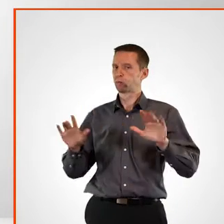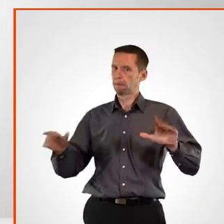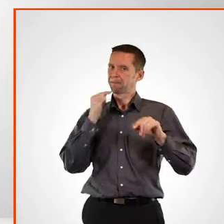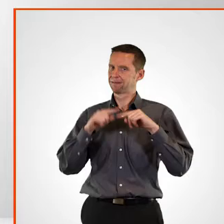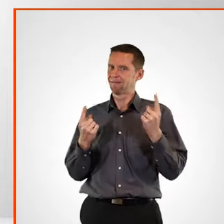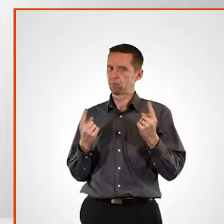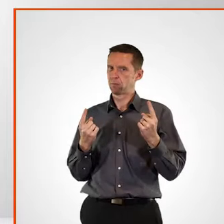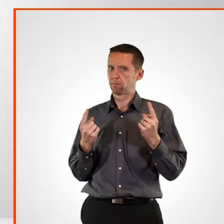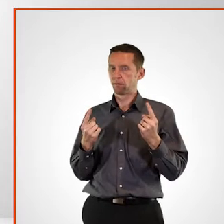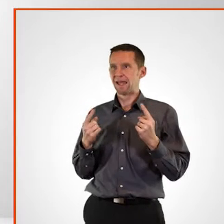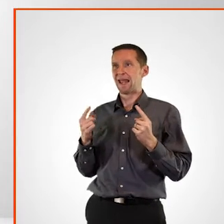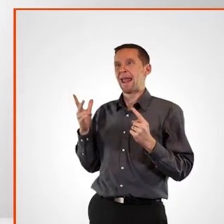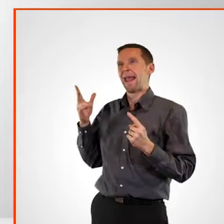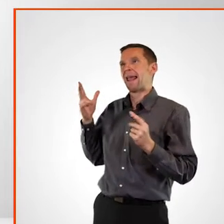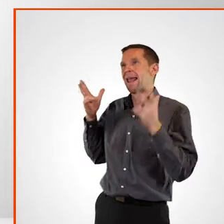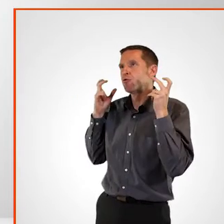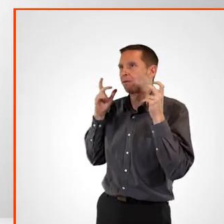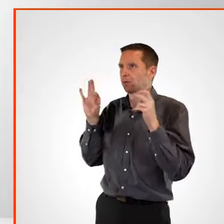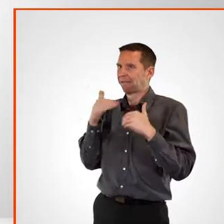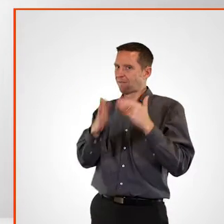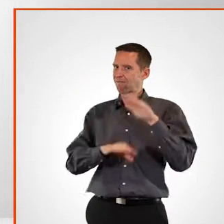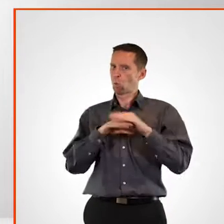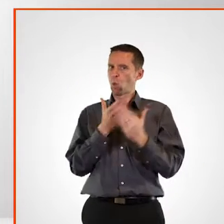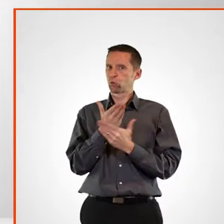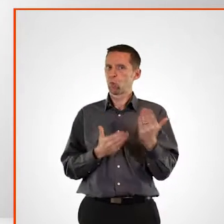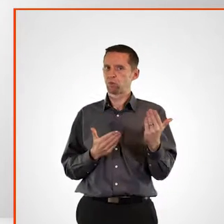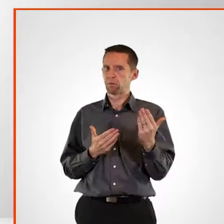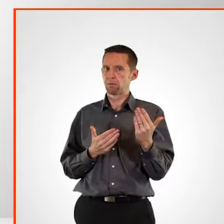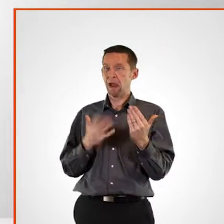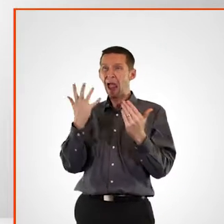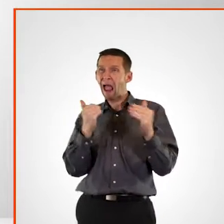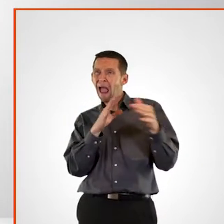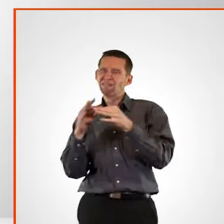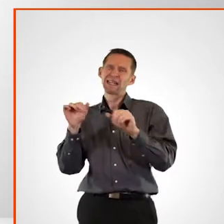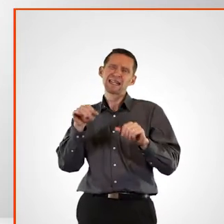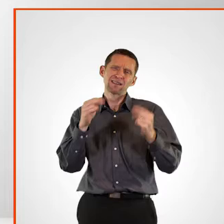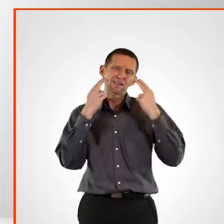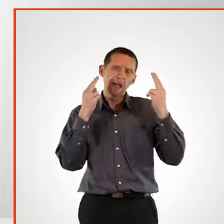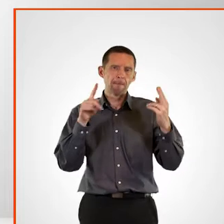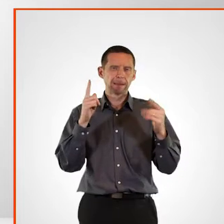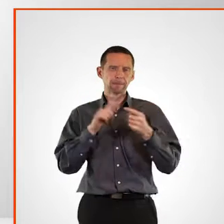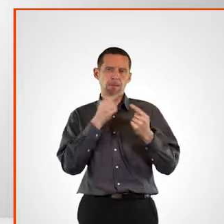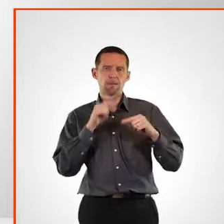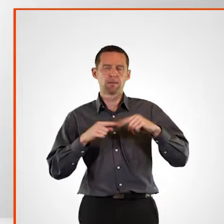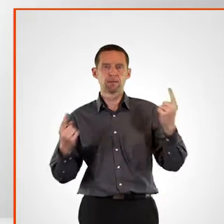So interestingly enough, the hearing piece doesn't tell the whole story. Are there relationships? Yes, of course there are. There must be.